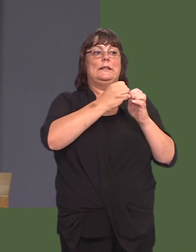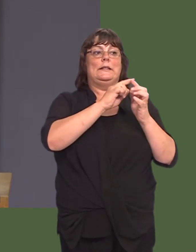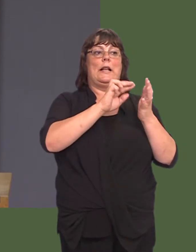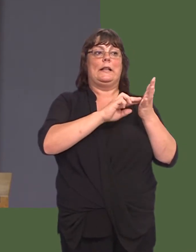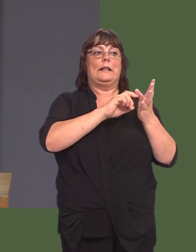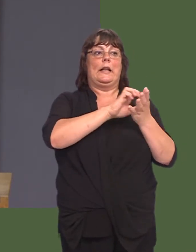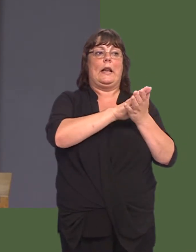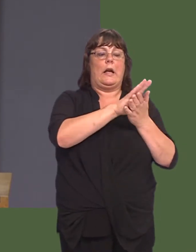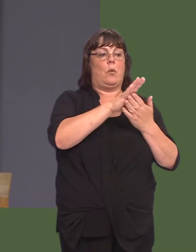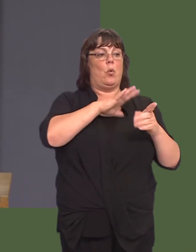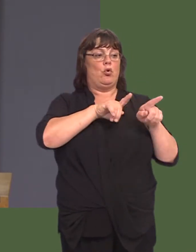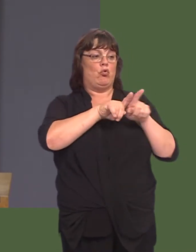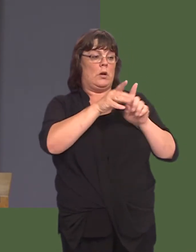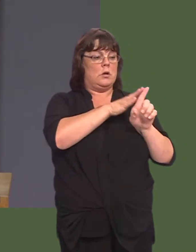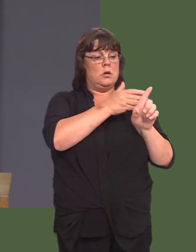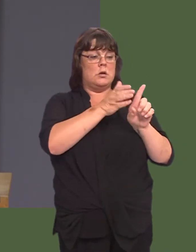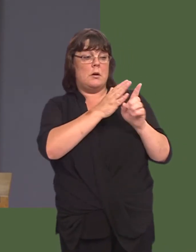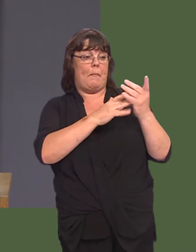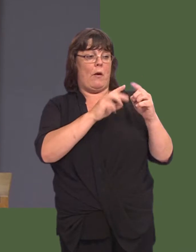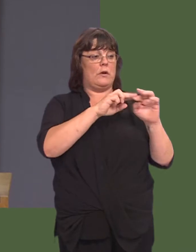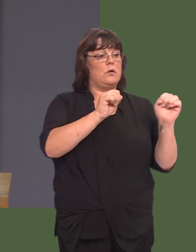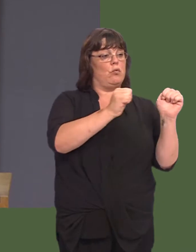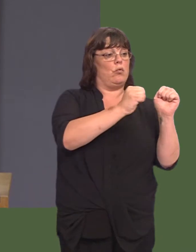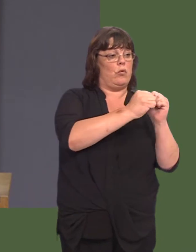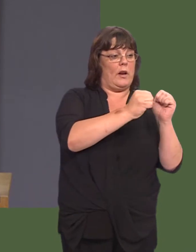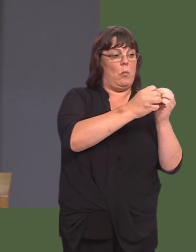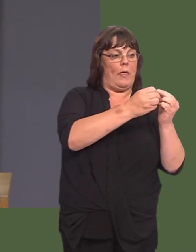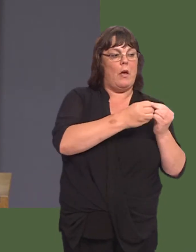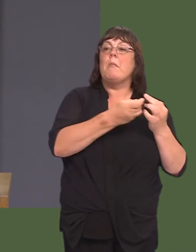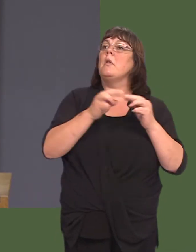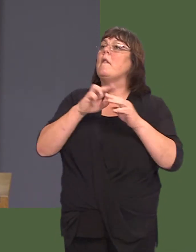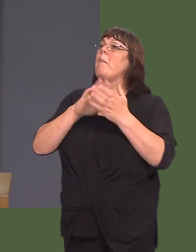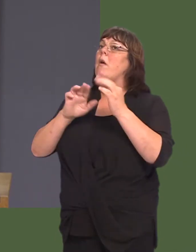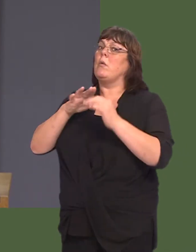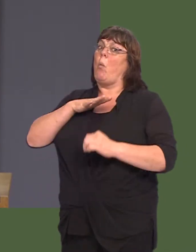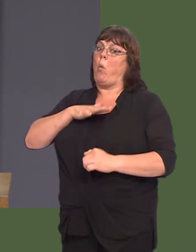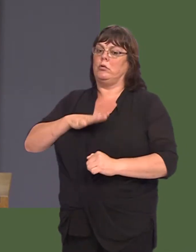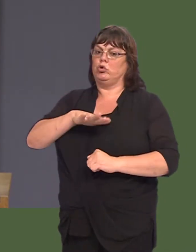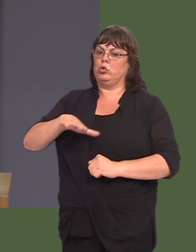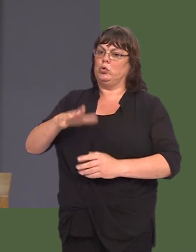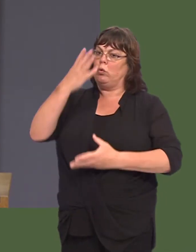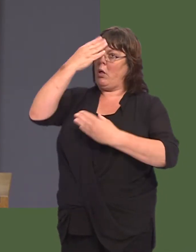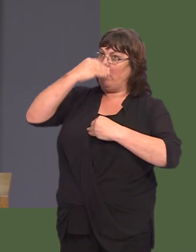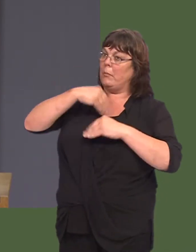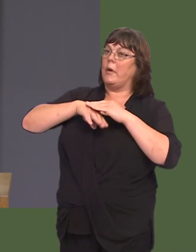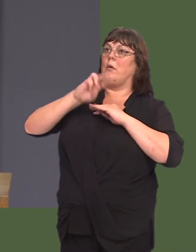with us and going with the grainóis it not the case that where parents want to have their children taught through the medium of Welsh, you ought to make it as easy as possible for